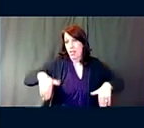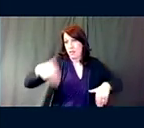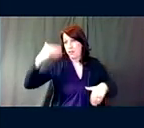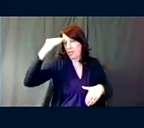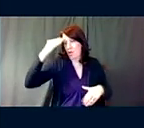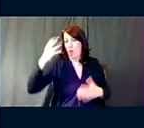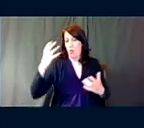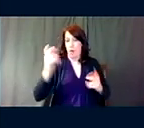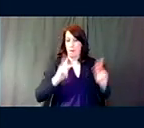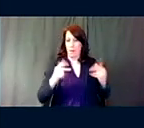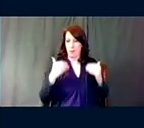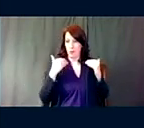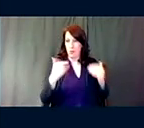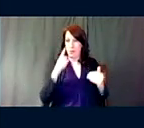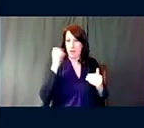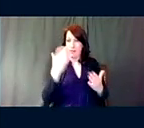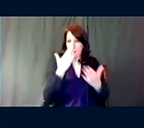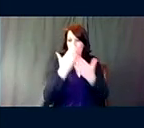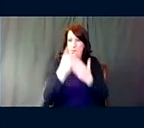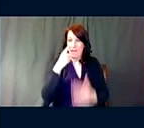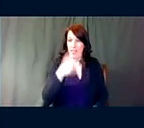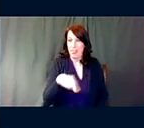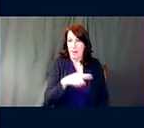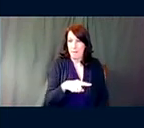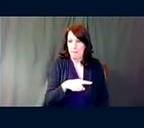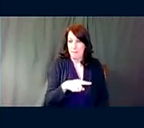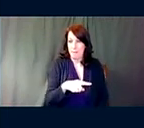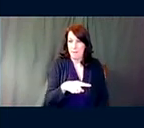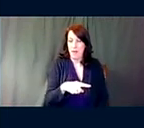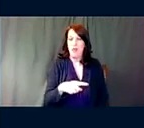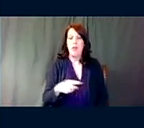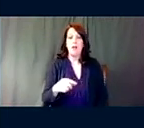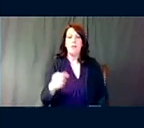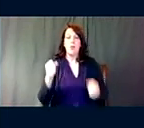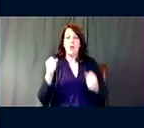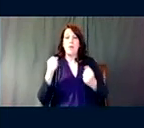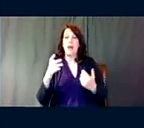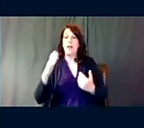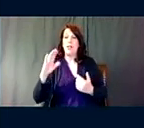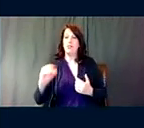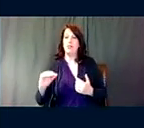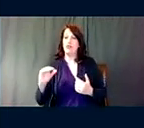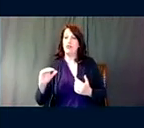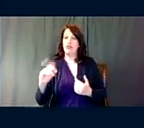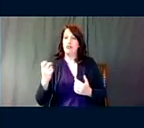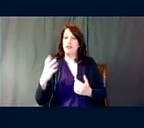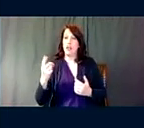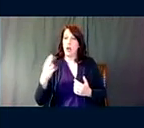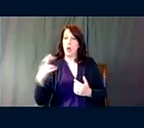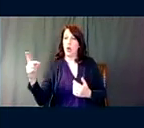THEN THERE YOU KIND OF WANT PEOPLE TO DO IT BECAUSE IT'S GOOD FOR THEM. BUT IN THE CASE OF MANY OF THE